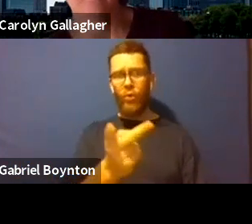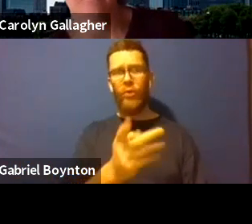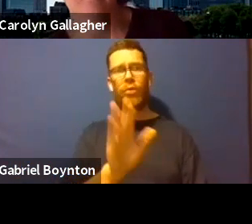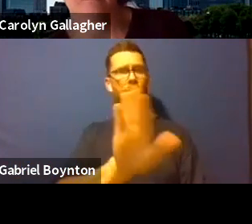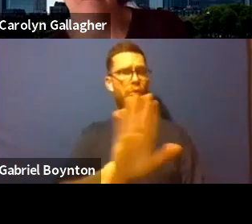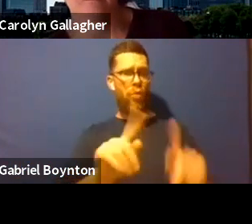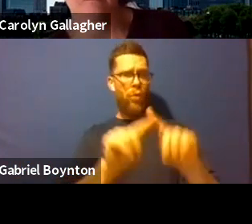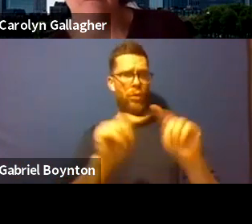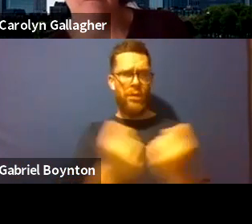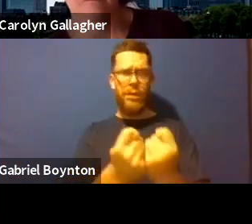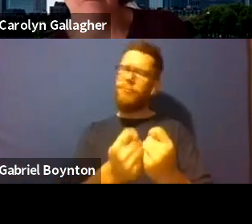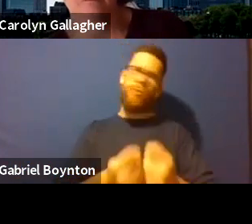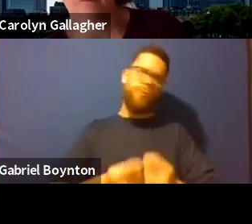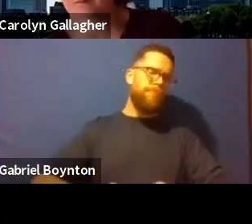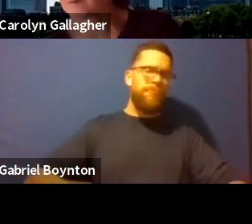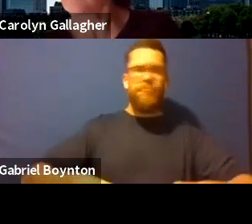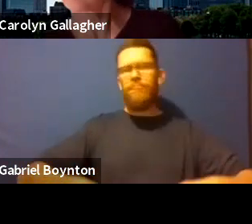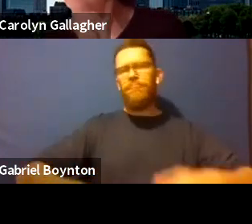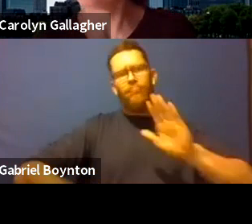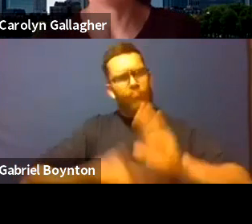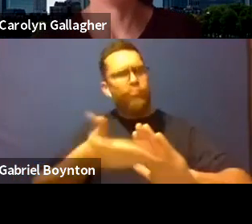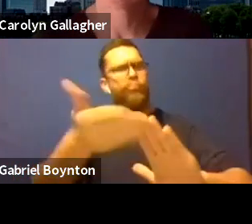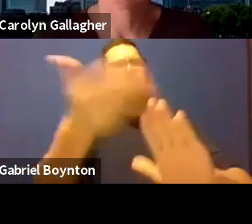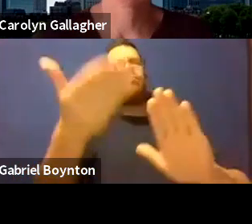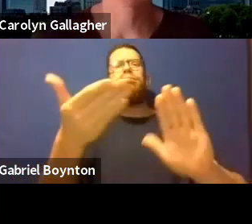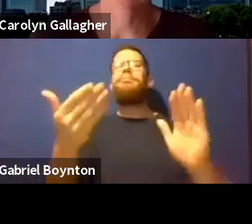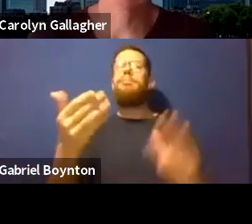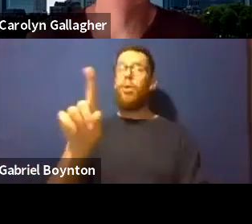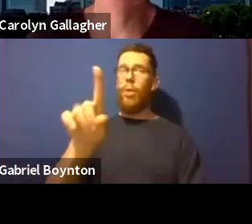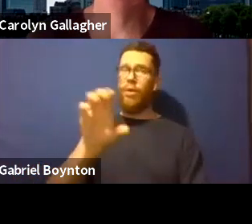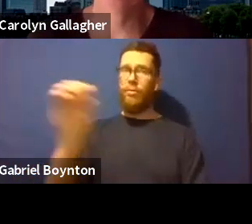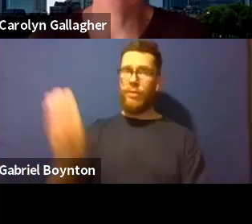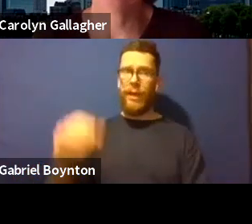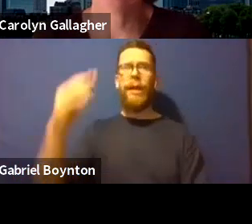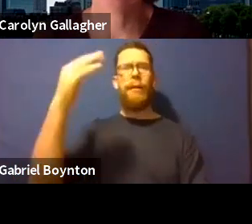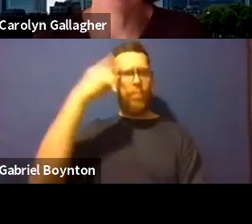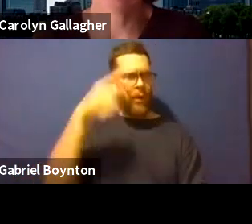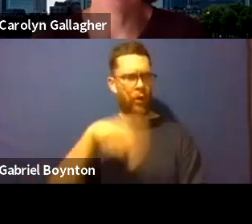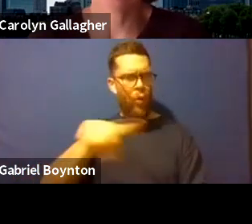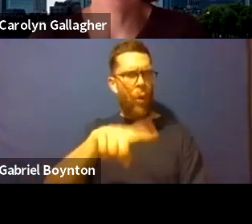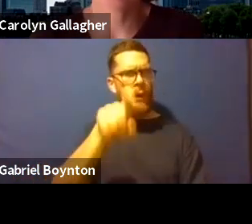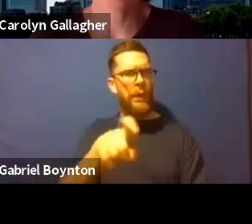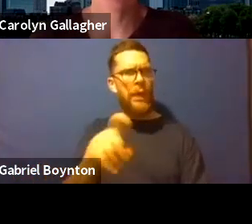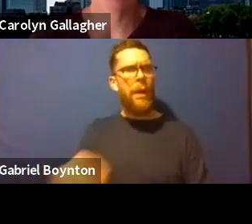Sheri Cohen: But absolutely hundred percent you need more. So I'm all in favor of that. Thank you. Karen Winsper: Thank you.